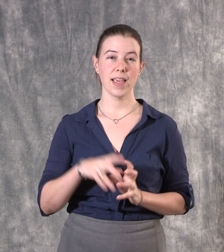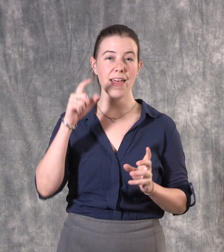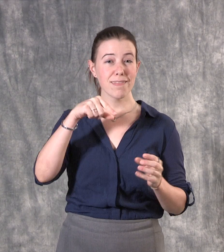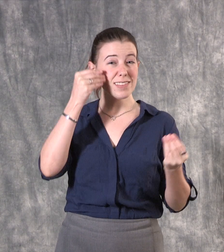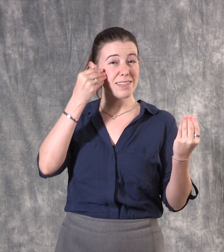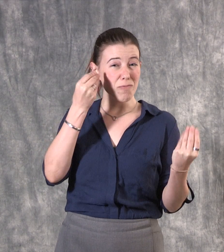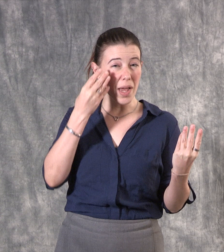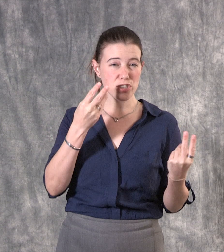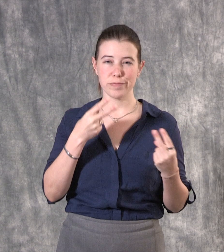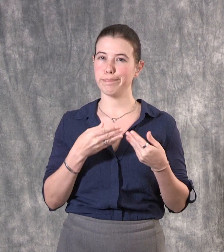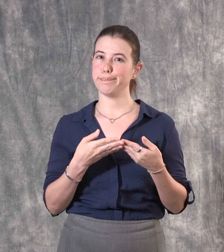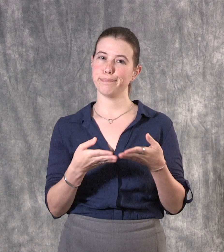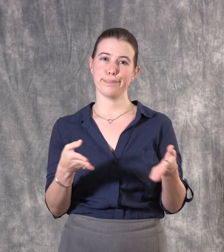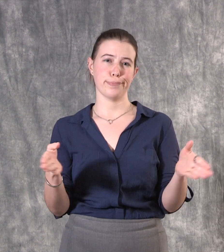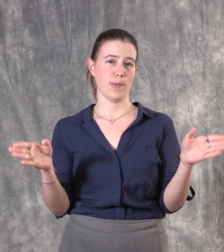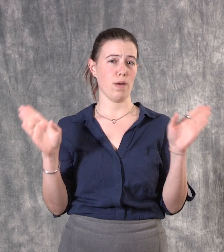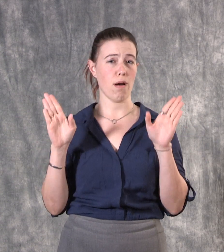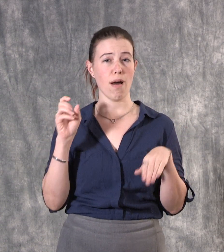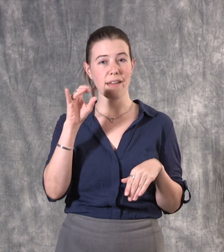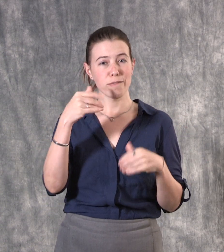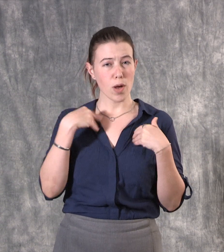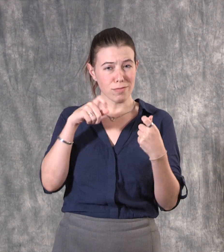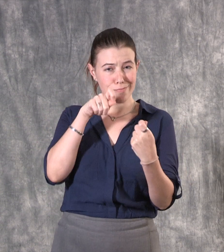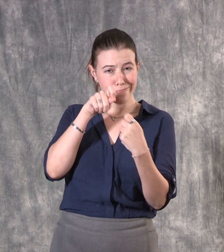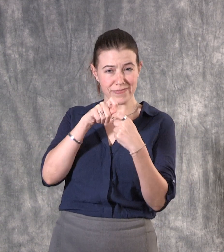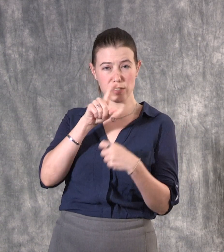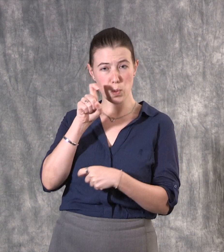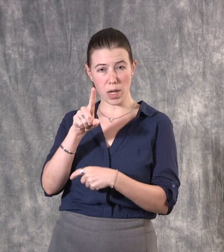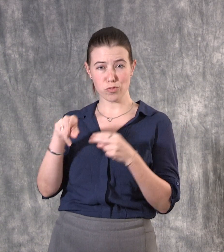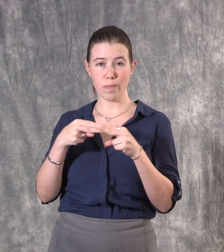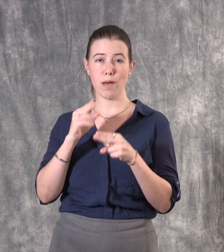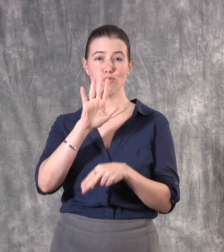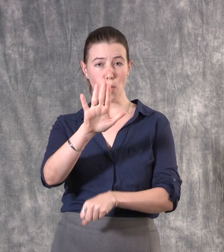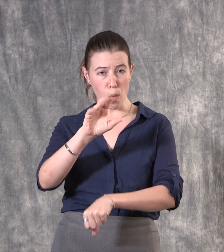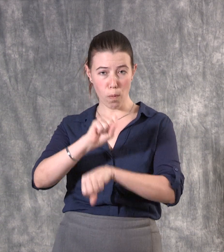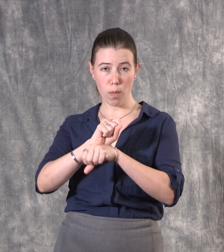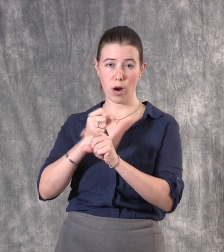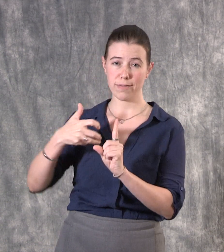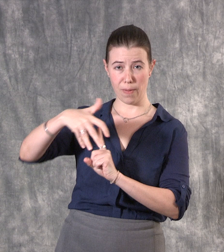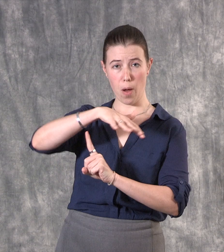This information is very general, if you have specific questions about your